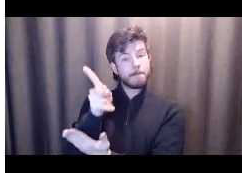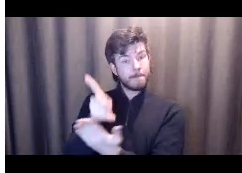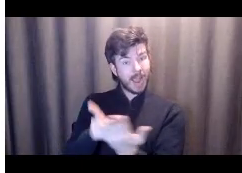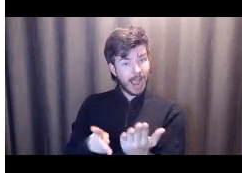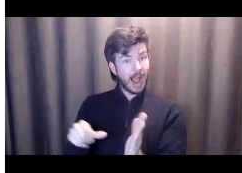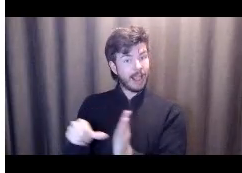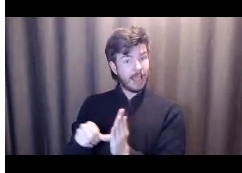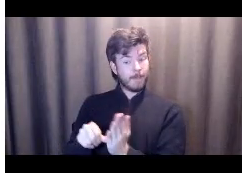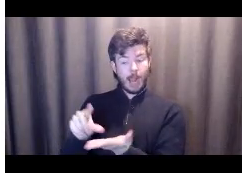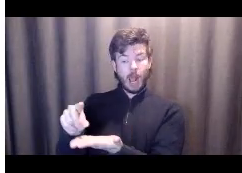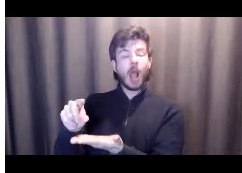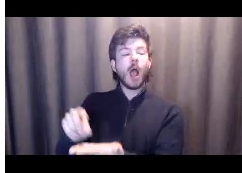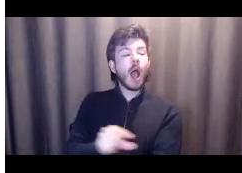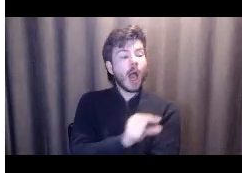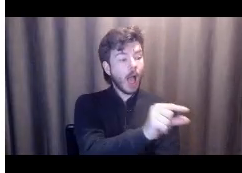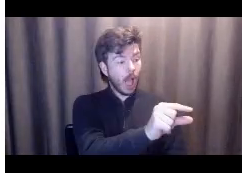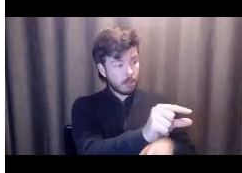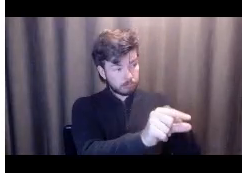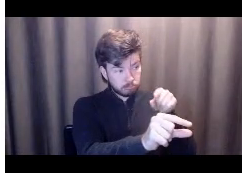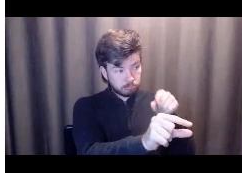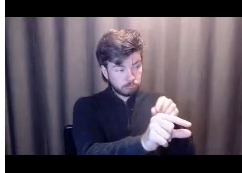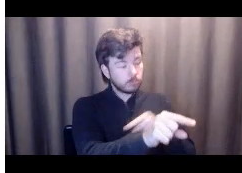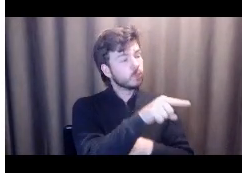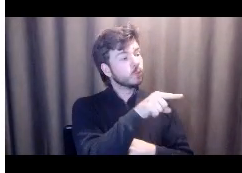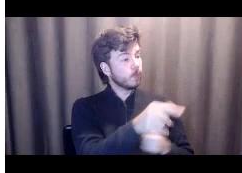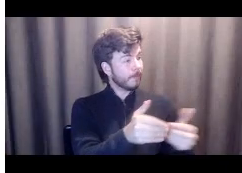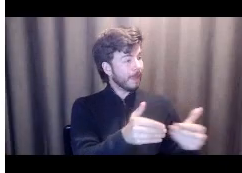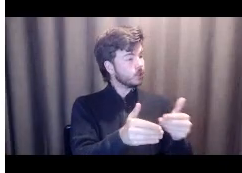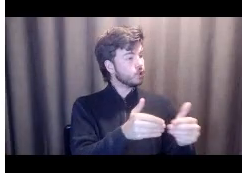For example, the consumables budget.